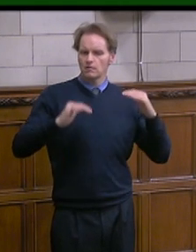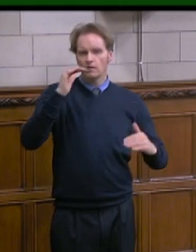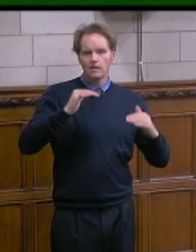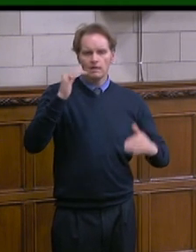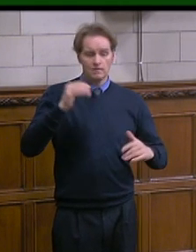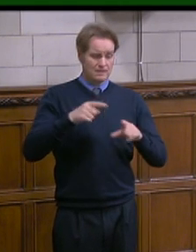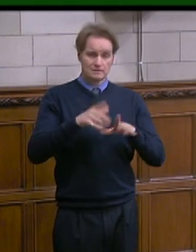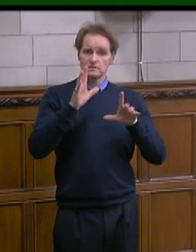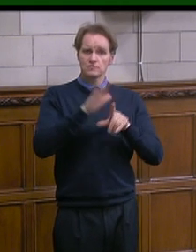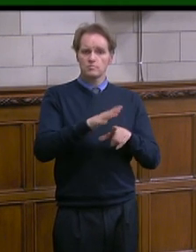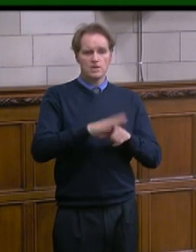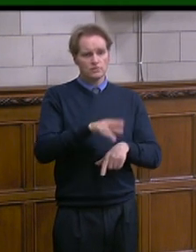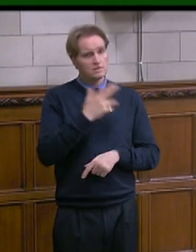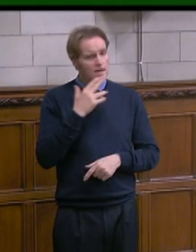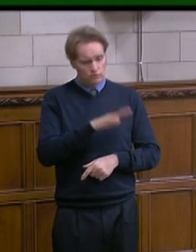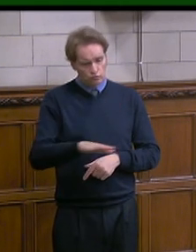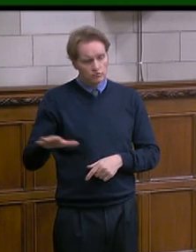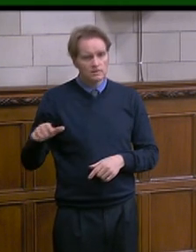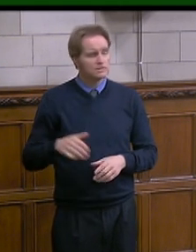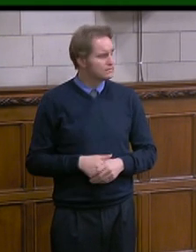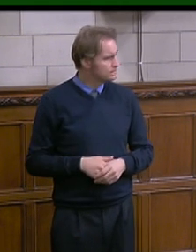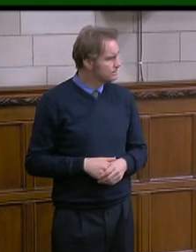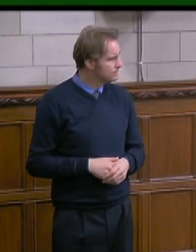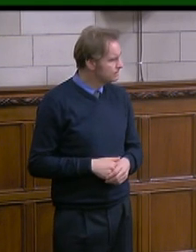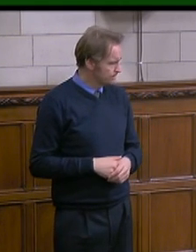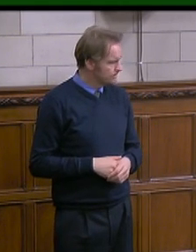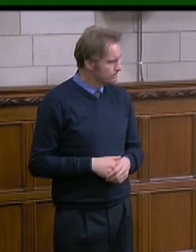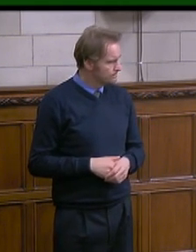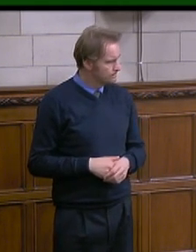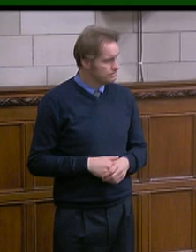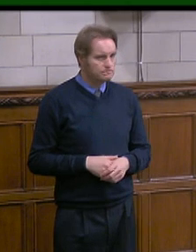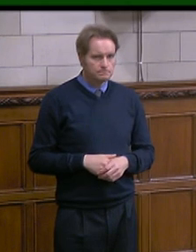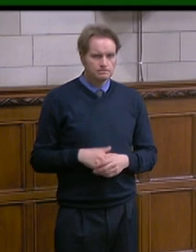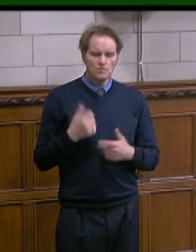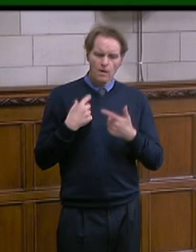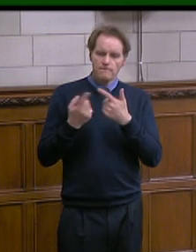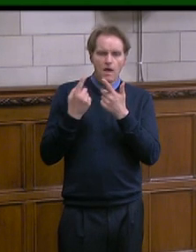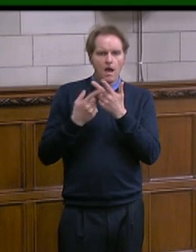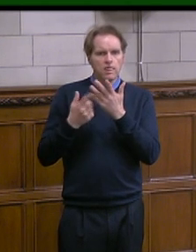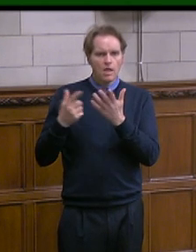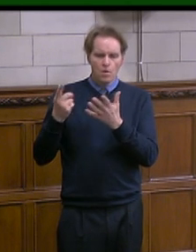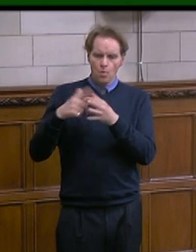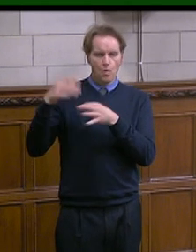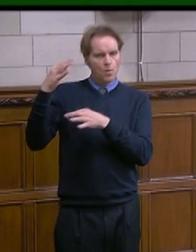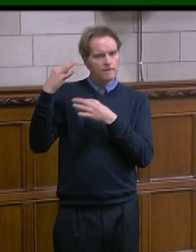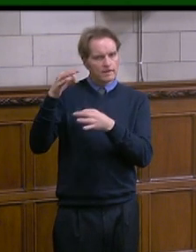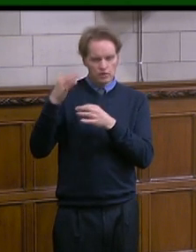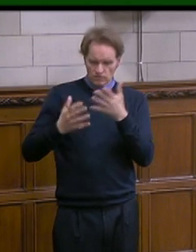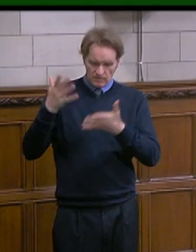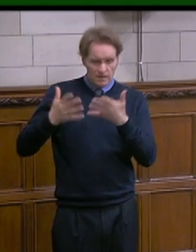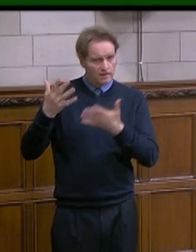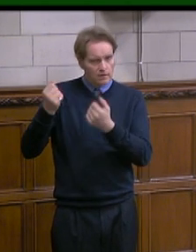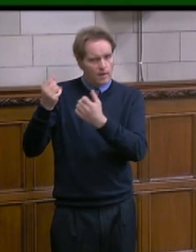It is accepted that there are other accredited qualifications in BSL, but they are not widely